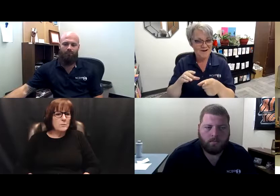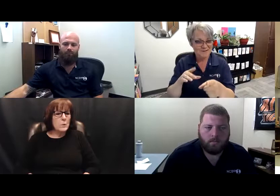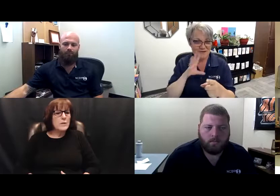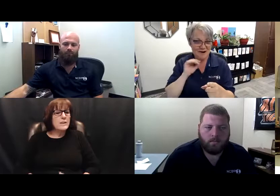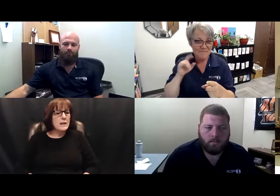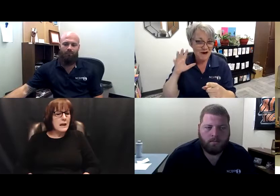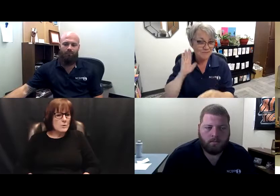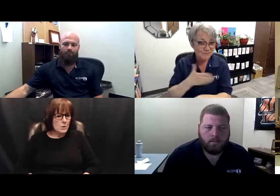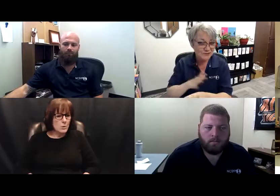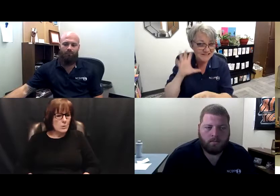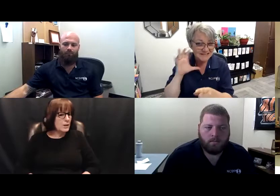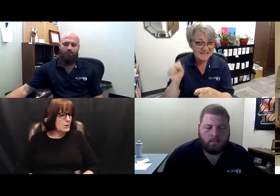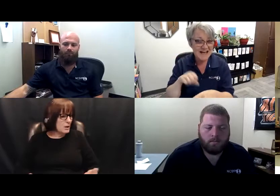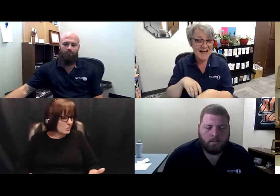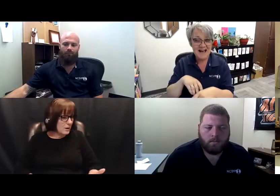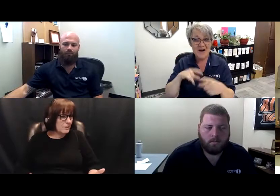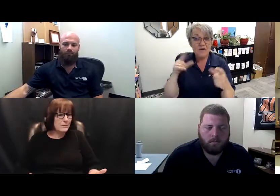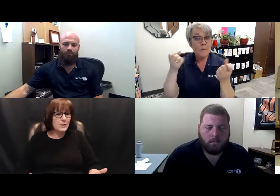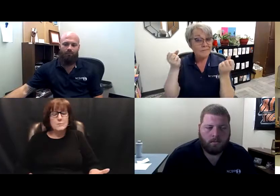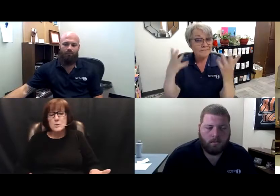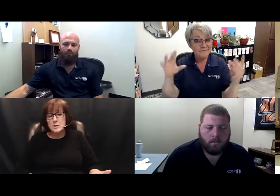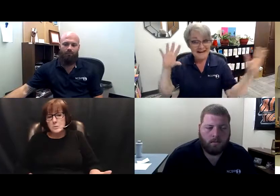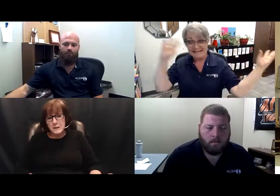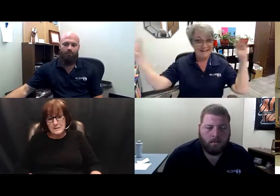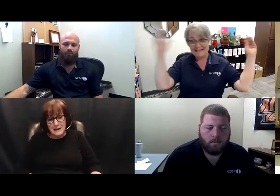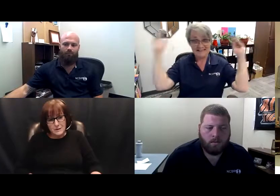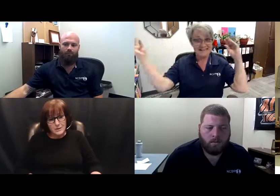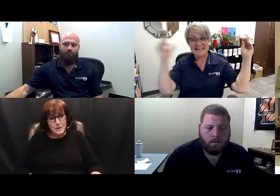within a household like you talk about the music being loud